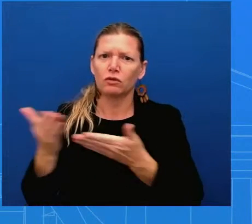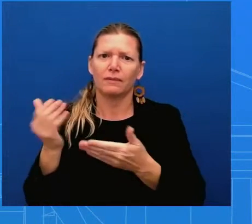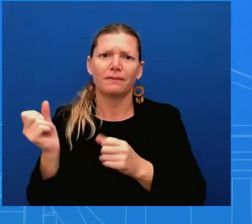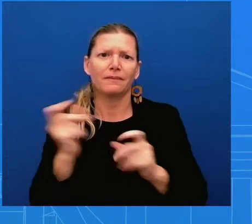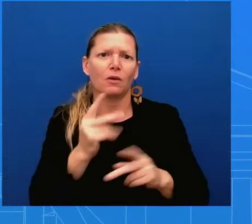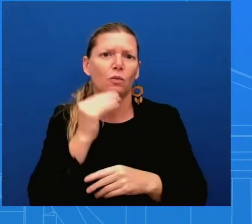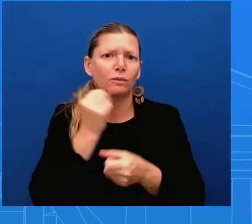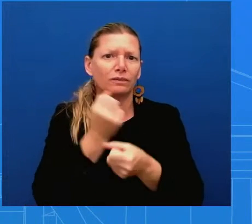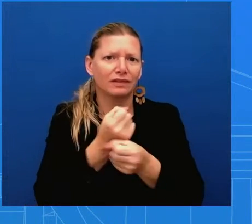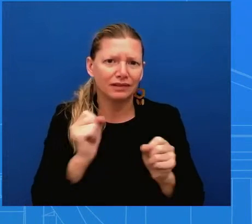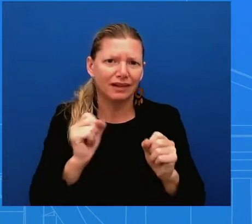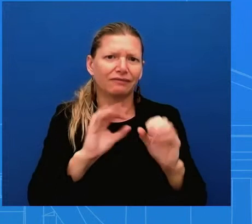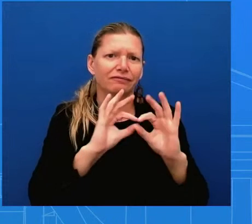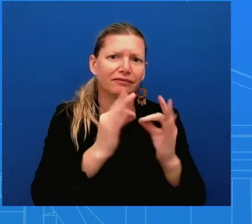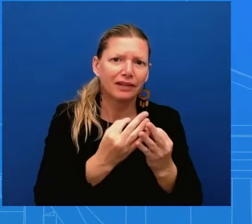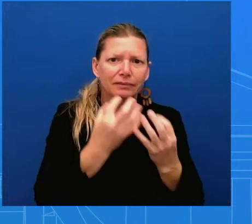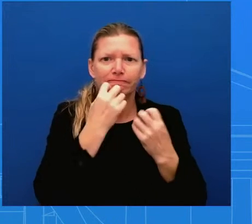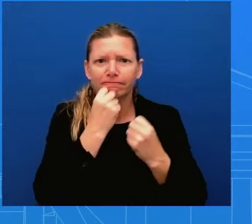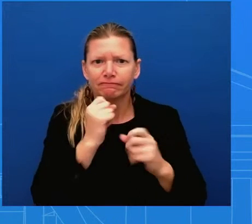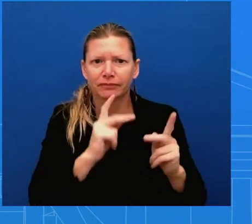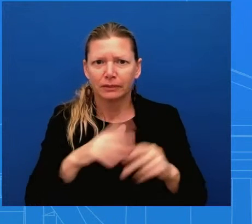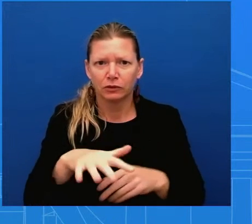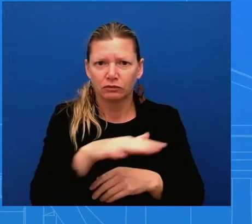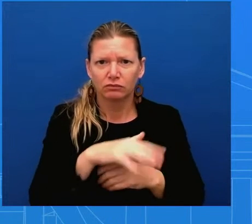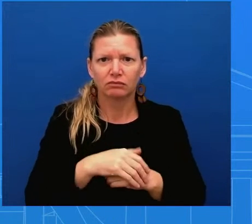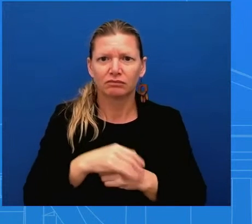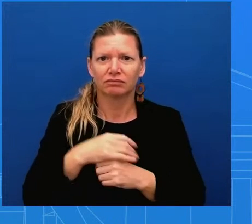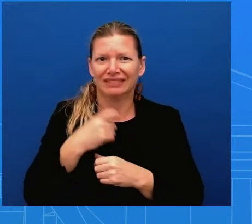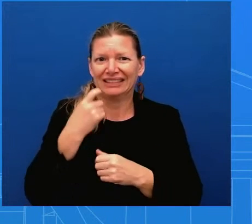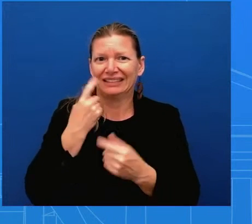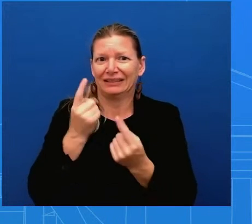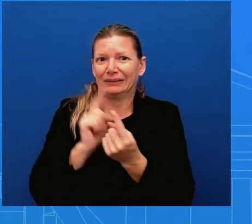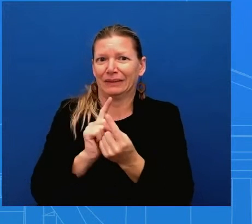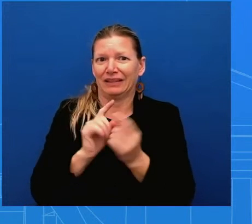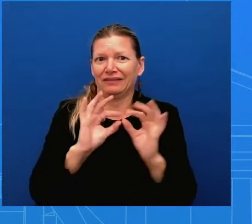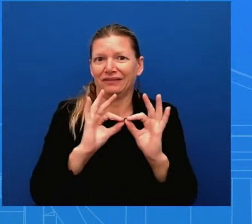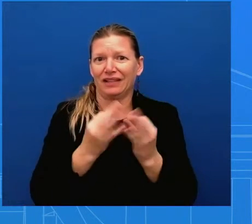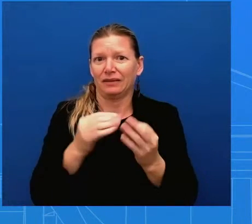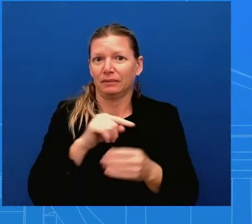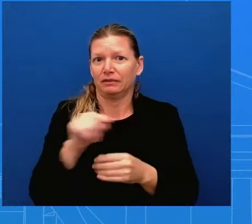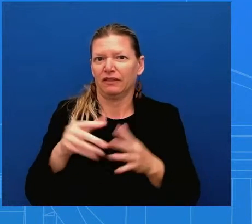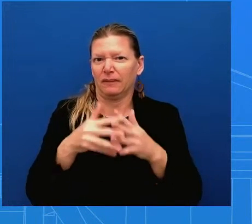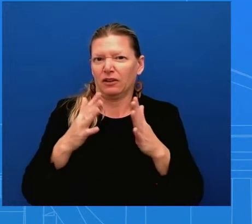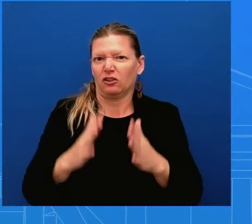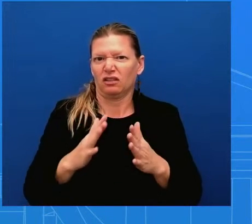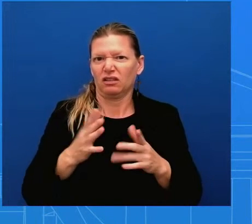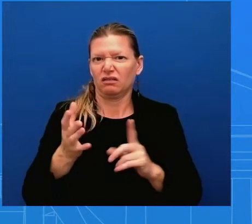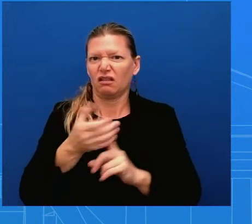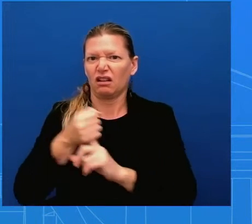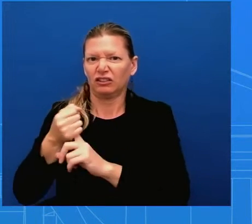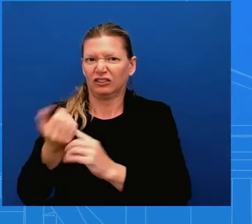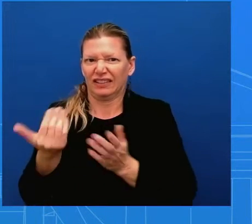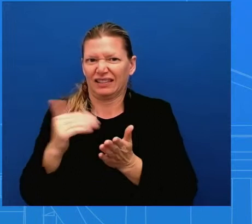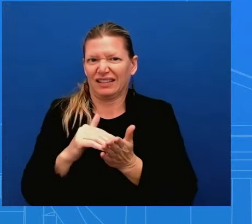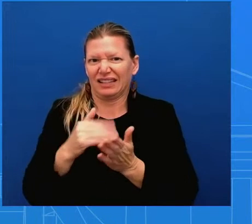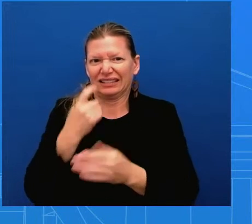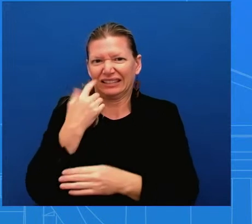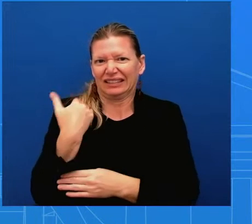They know how hard the President is working on this. Ten, Iran and its proxies have tried to take advantage of the war in Gaza